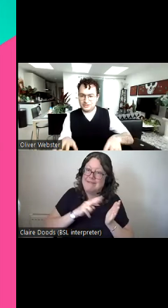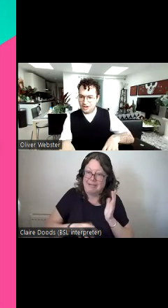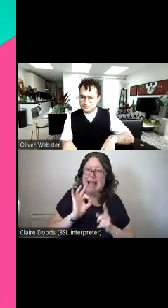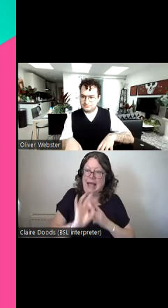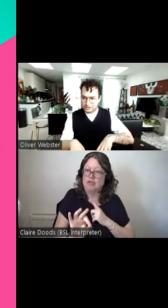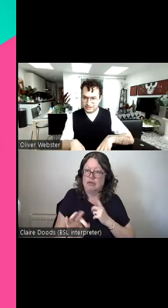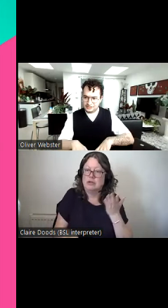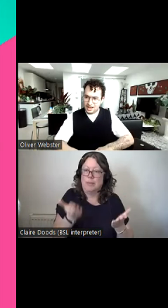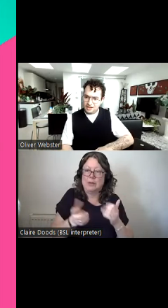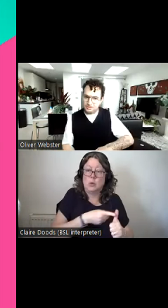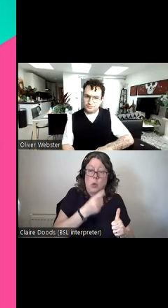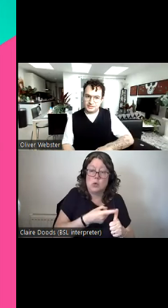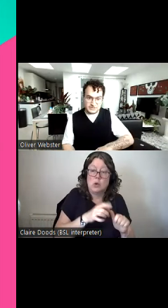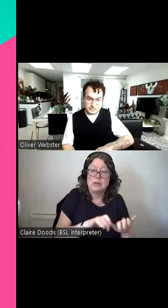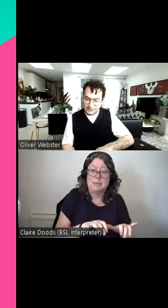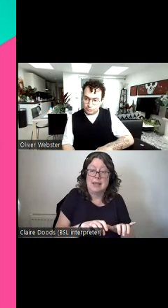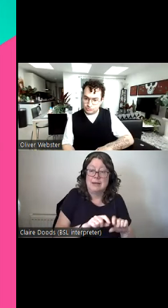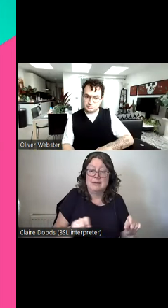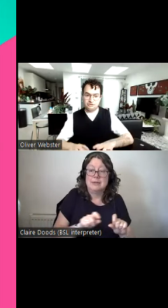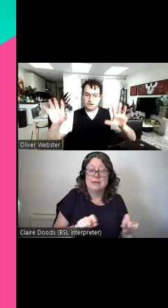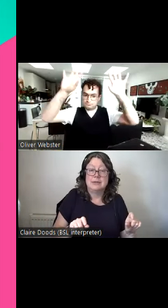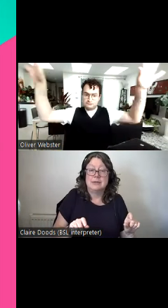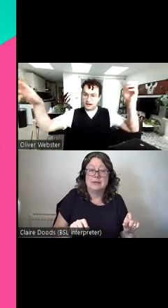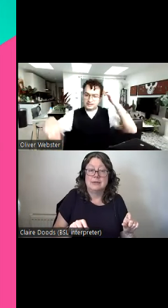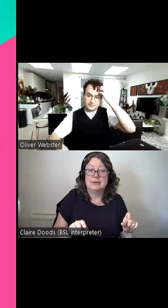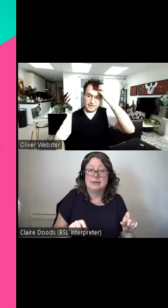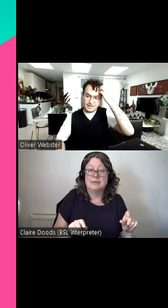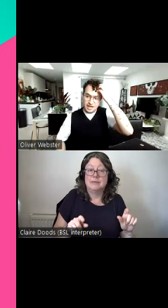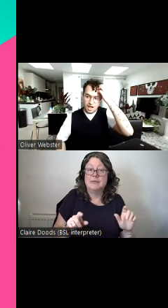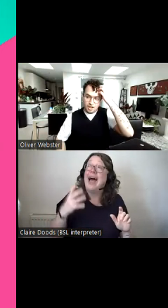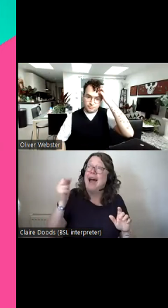In terms of booking speech to text reporters, there are providers out there.